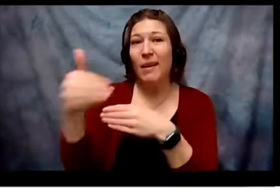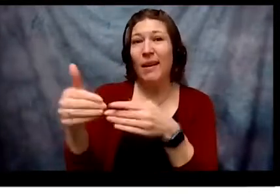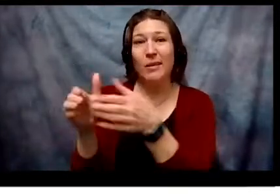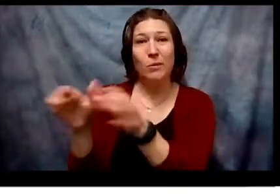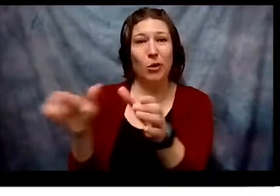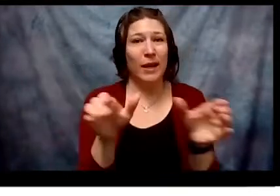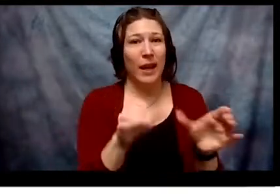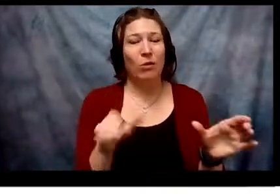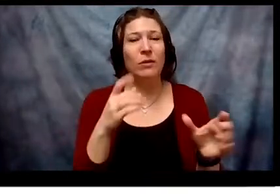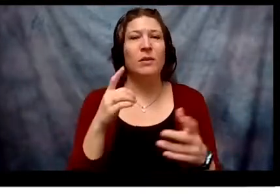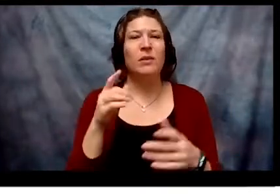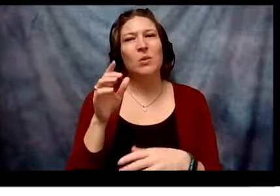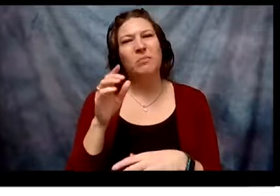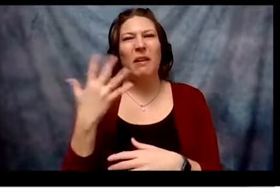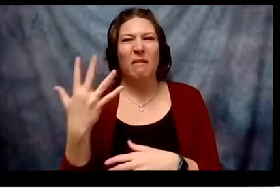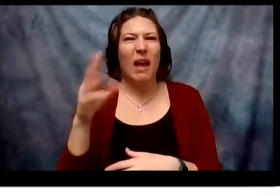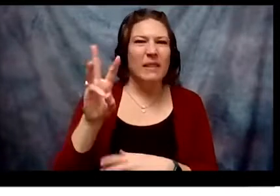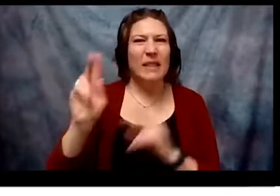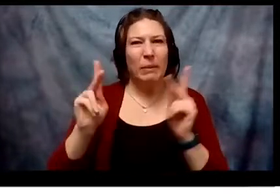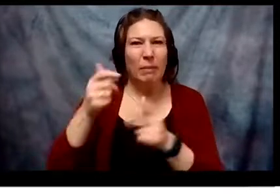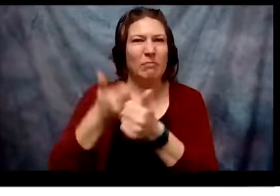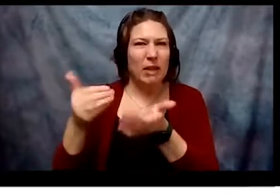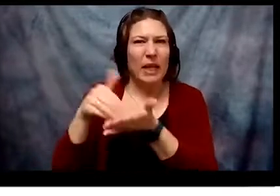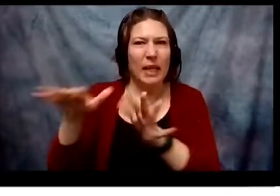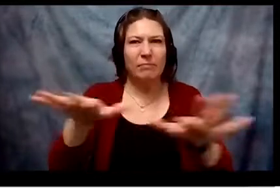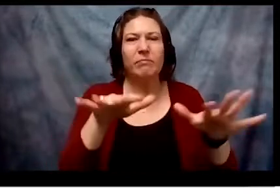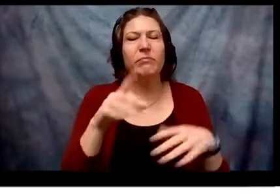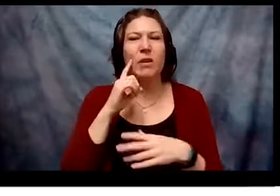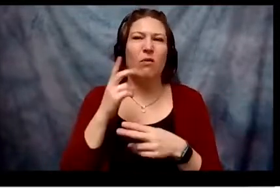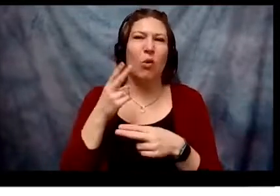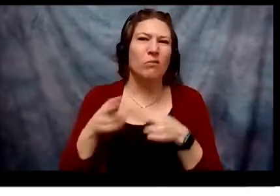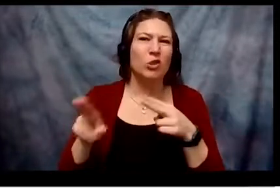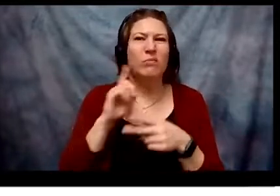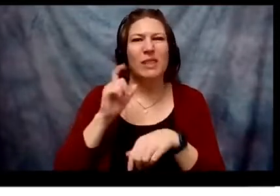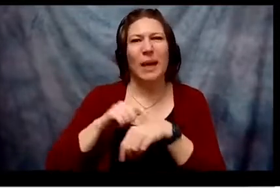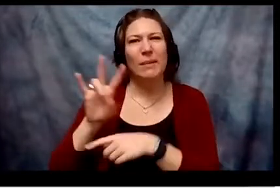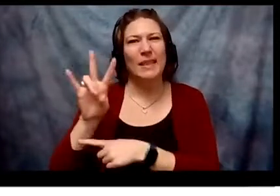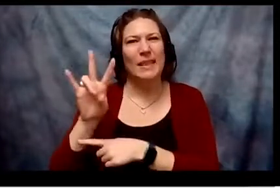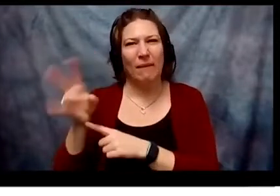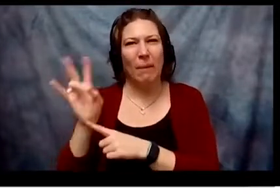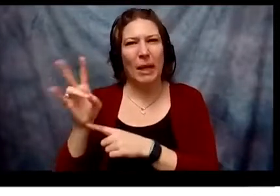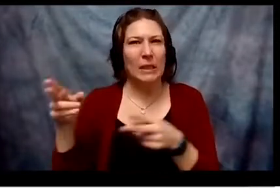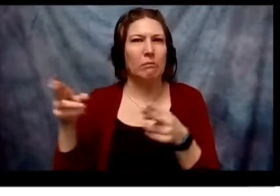for five to six people again, but for a shorter time of seven minutes. I'd like to